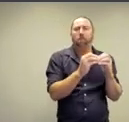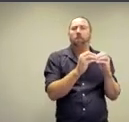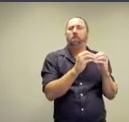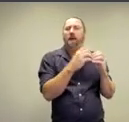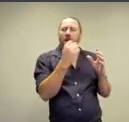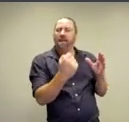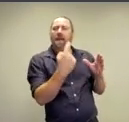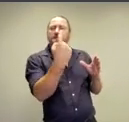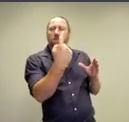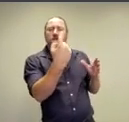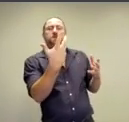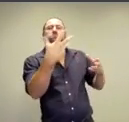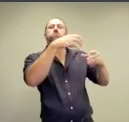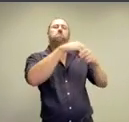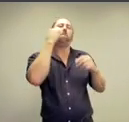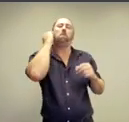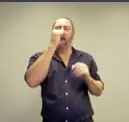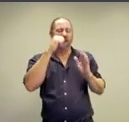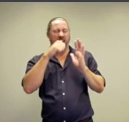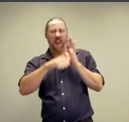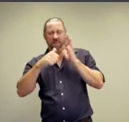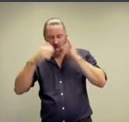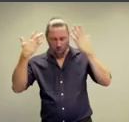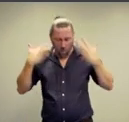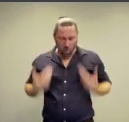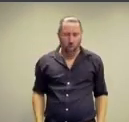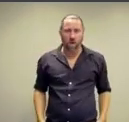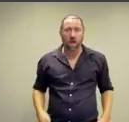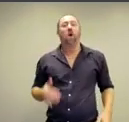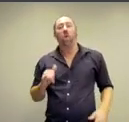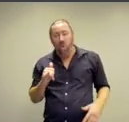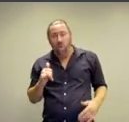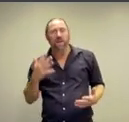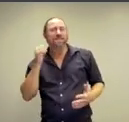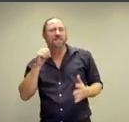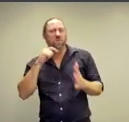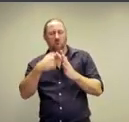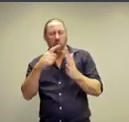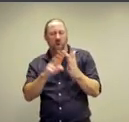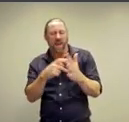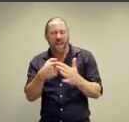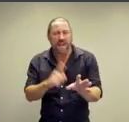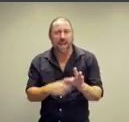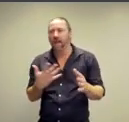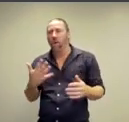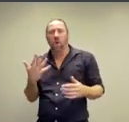independence is incorporated into the use of black leather wear and or engagement in sexual kink or